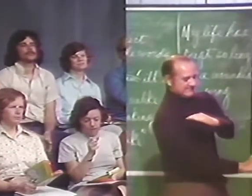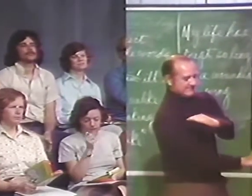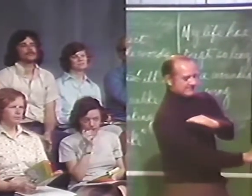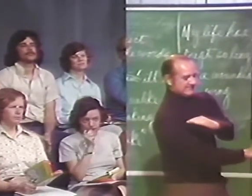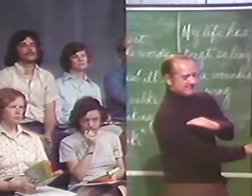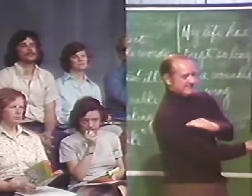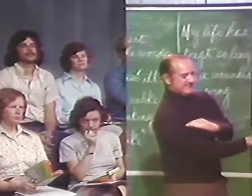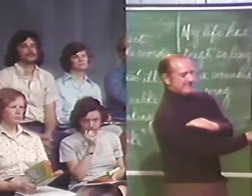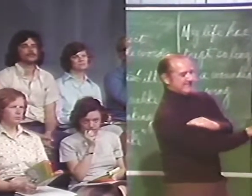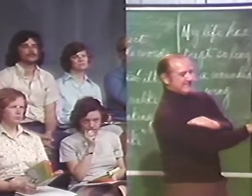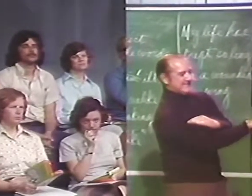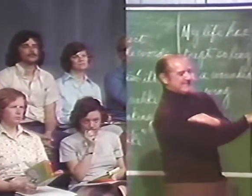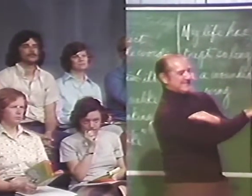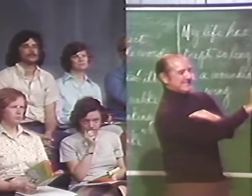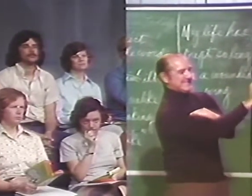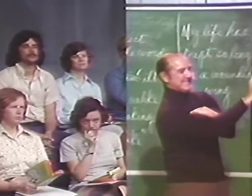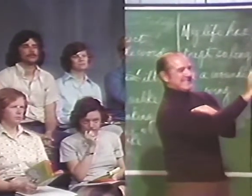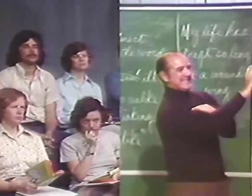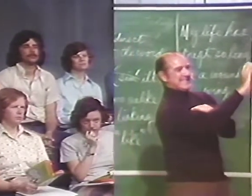THE LAMP, THE SUN.